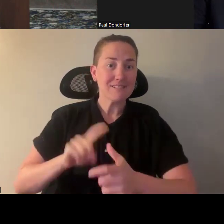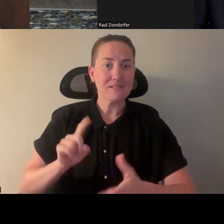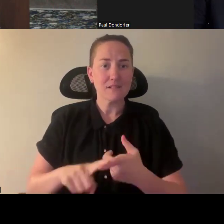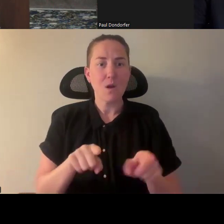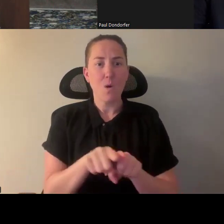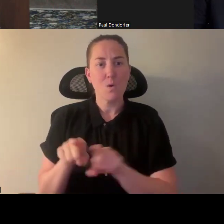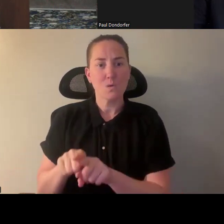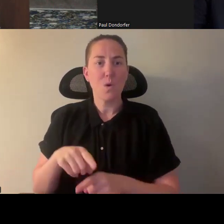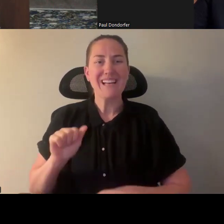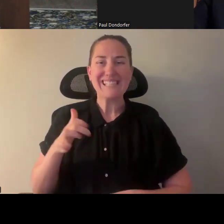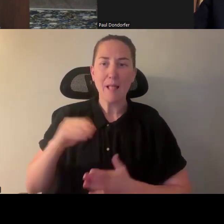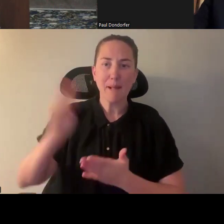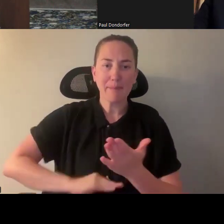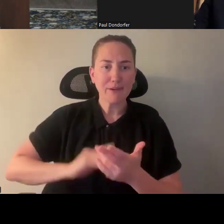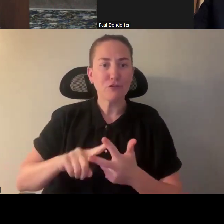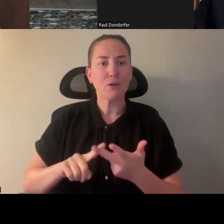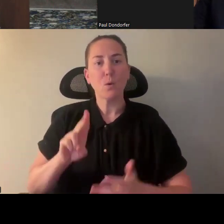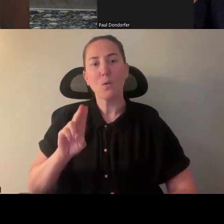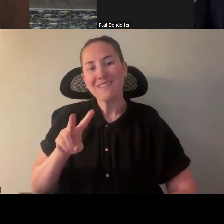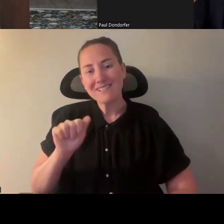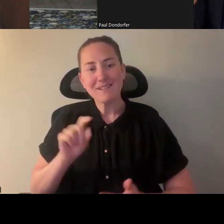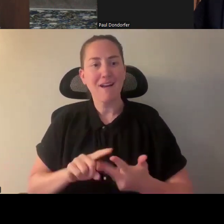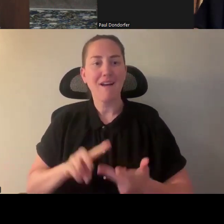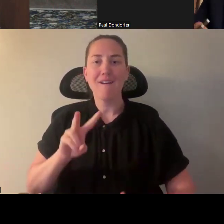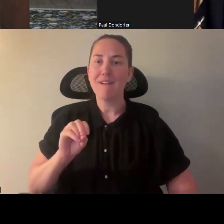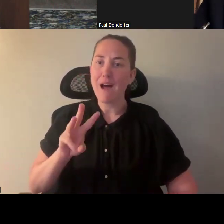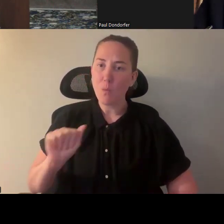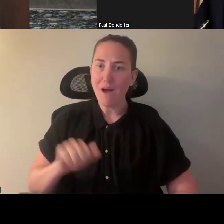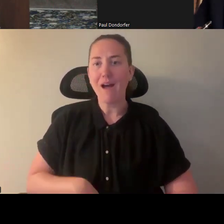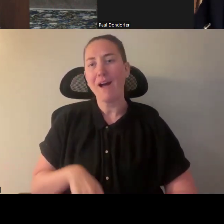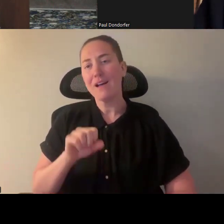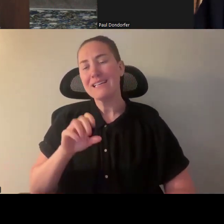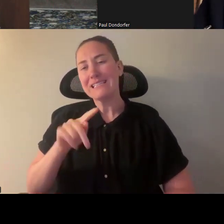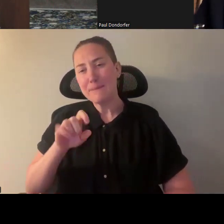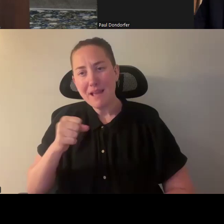applications such as U visas VAWA SIG for children TPS green card applications as